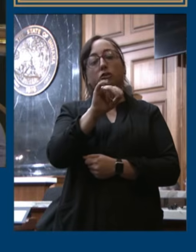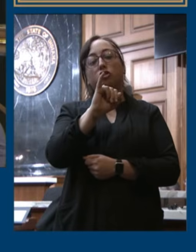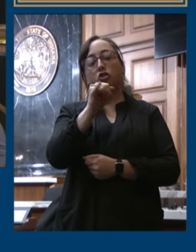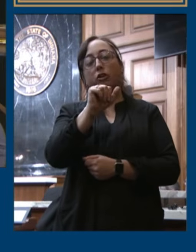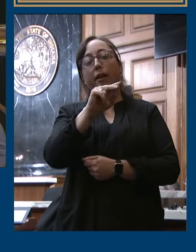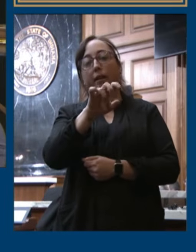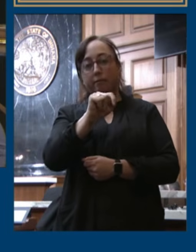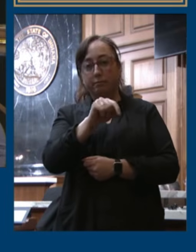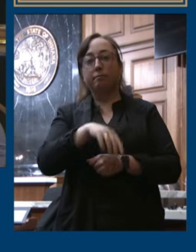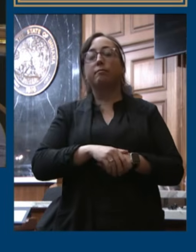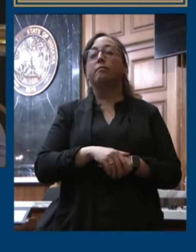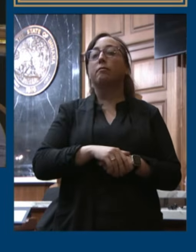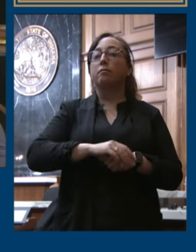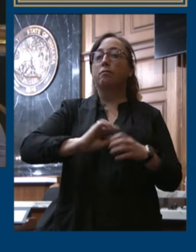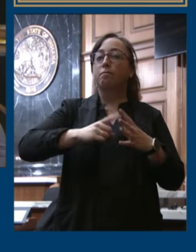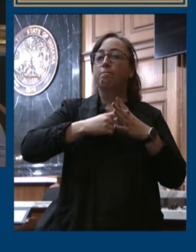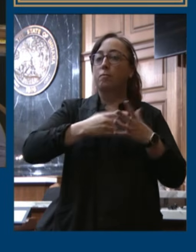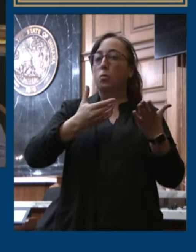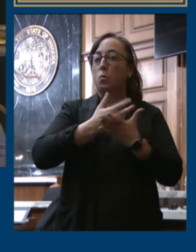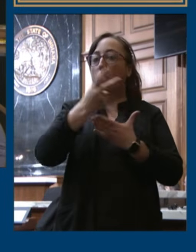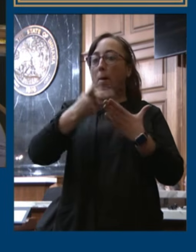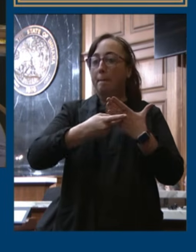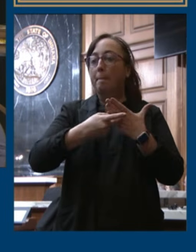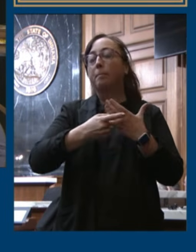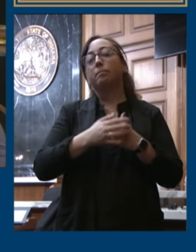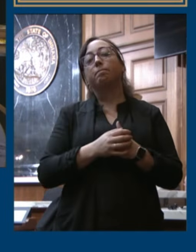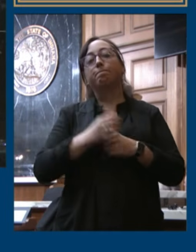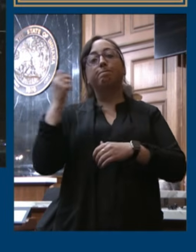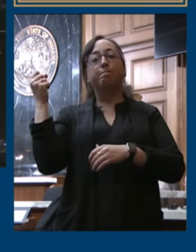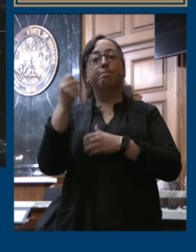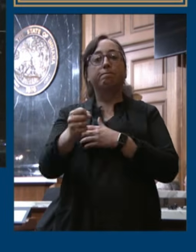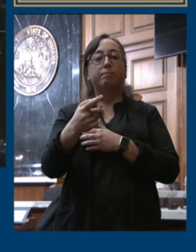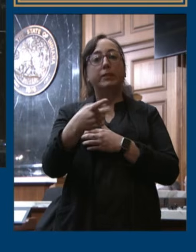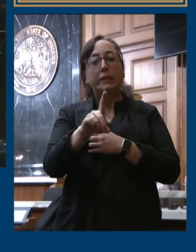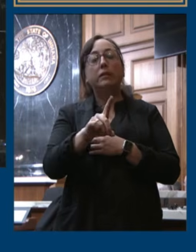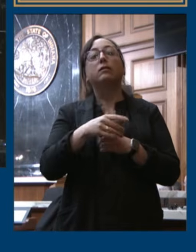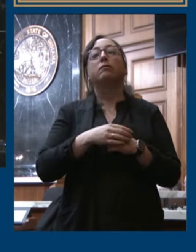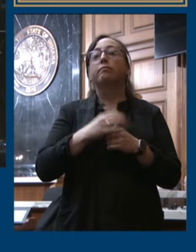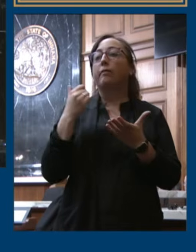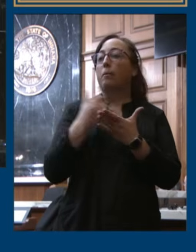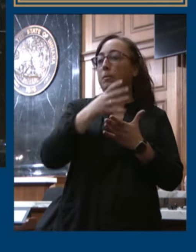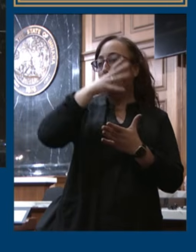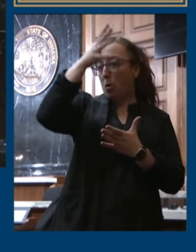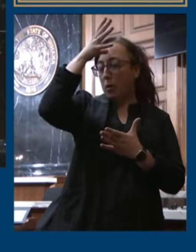A PILOT PROGRAM OF THE COMMISSION ON COURT APPOINTED ATTORNEYS HELPS PARENTS NAVIGATE THE CHILD-WELFARE SYSTEM.